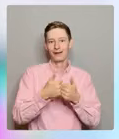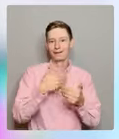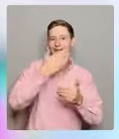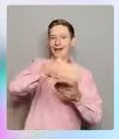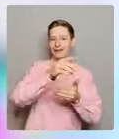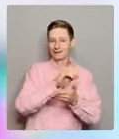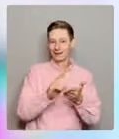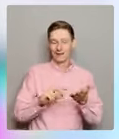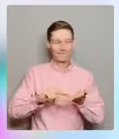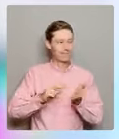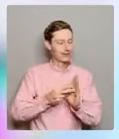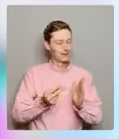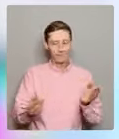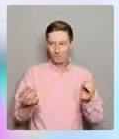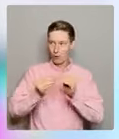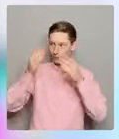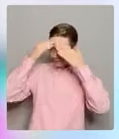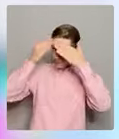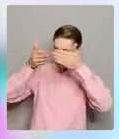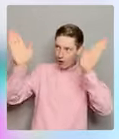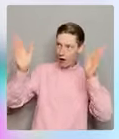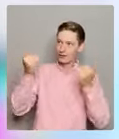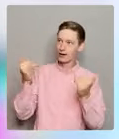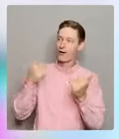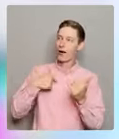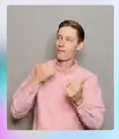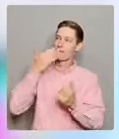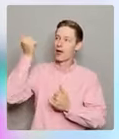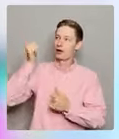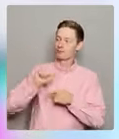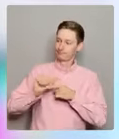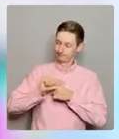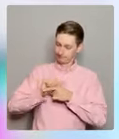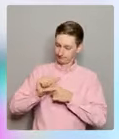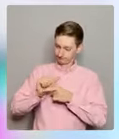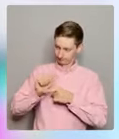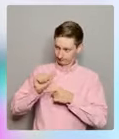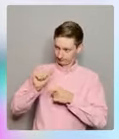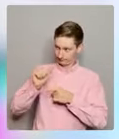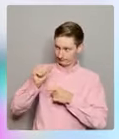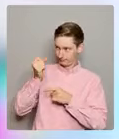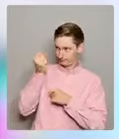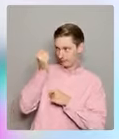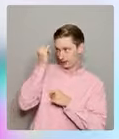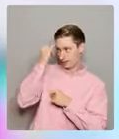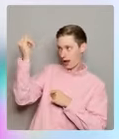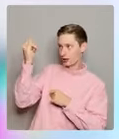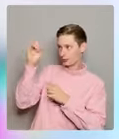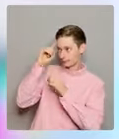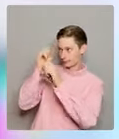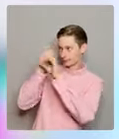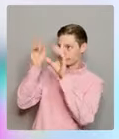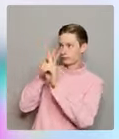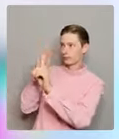The hope is that you've broadened your way of thinking more. You've gotten better at putting yourself into the position of somebody possibly very unlike you.